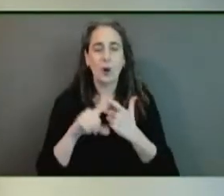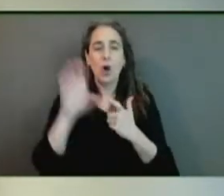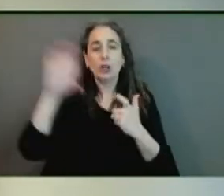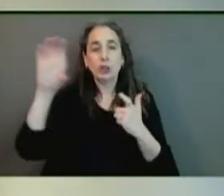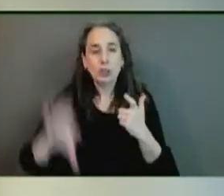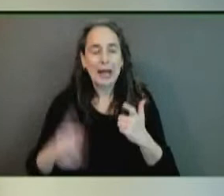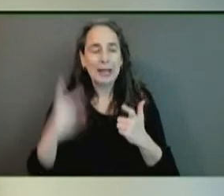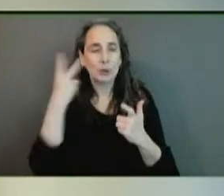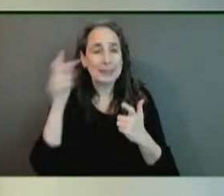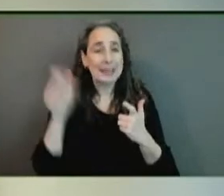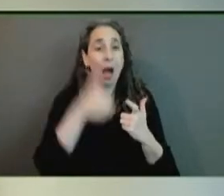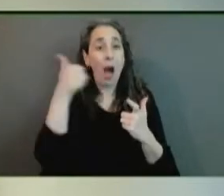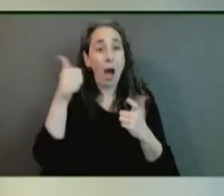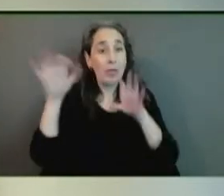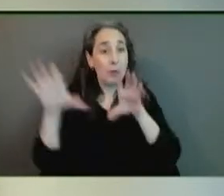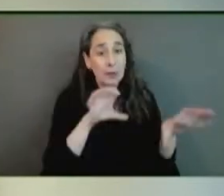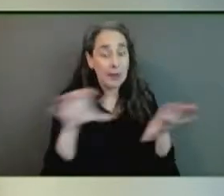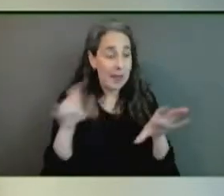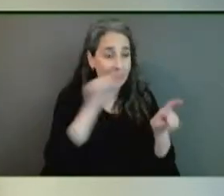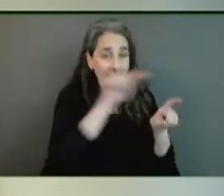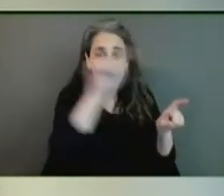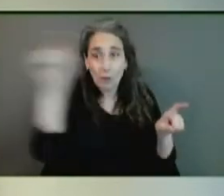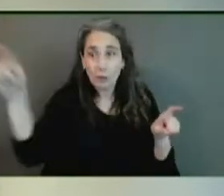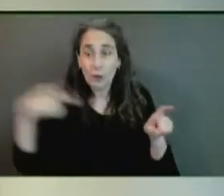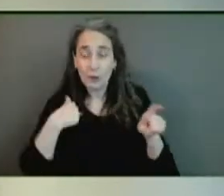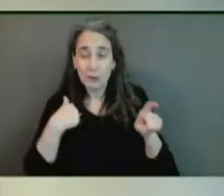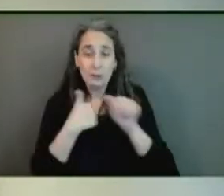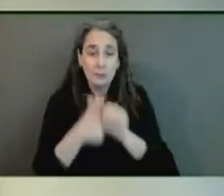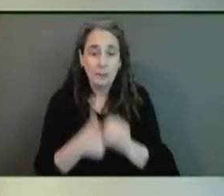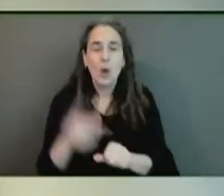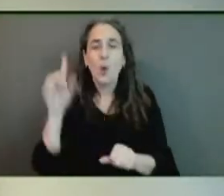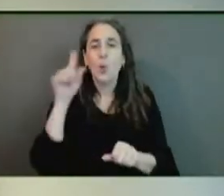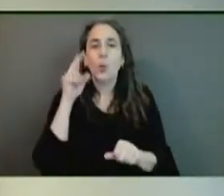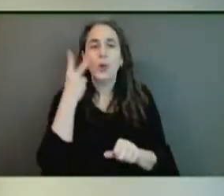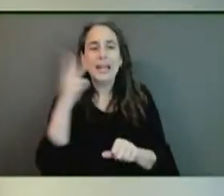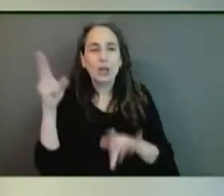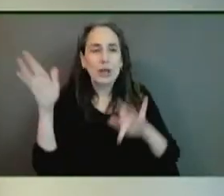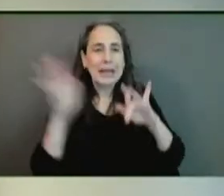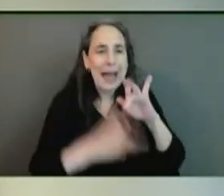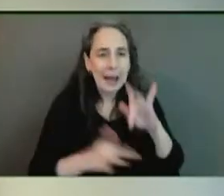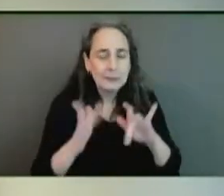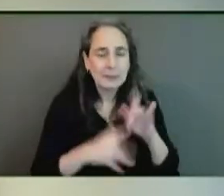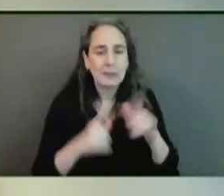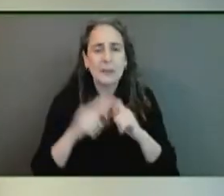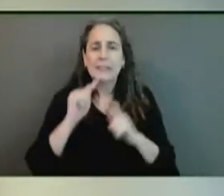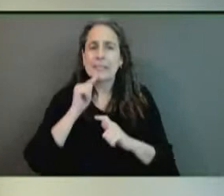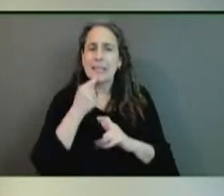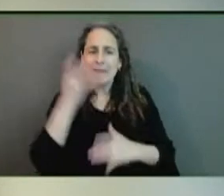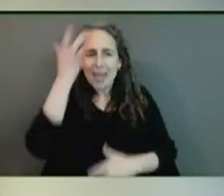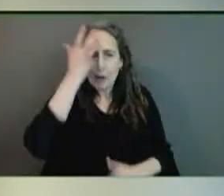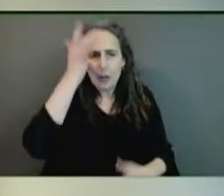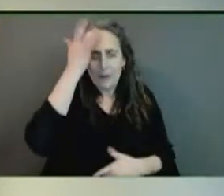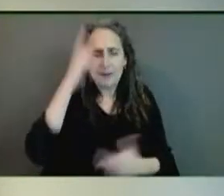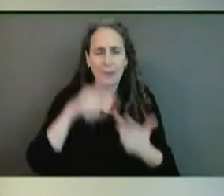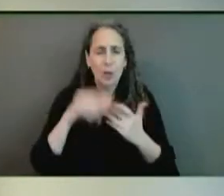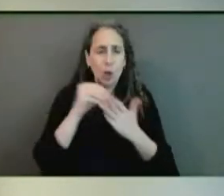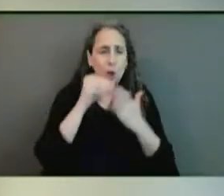Francisco Chicago to look at those better practices for us to deport So we look at